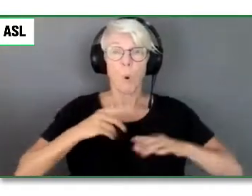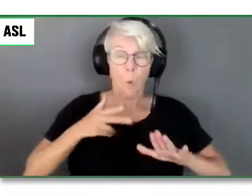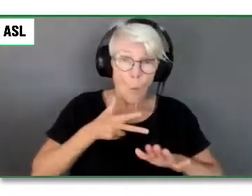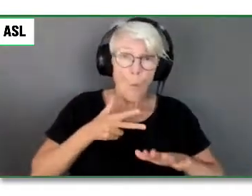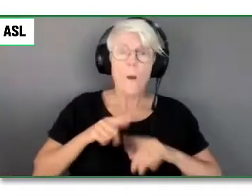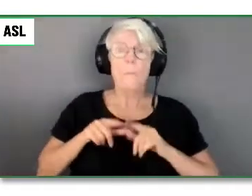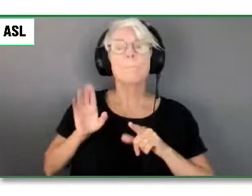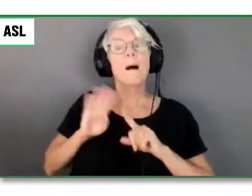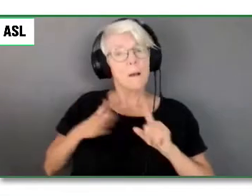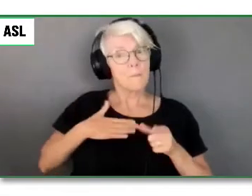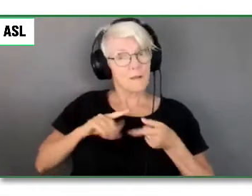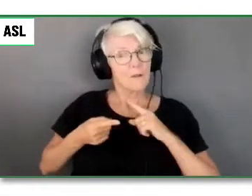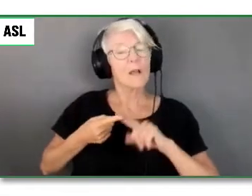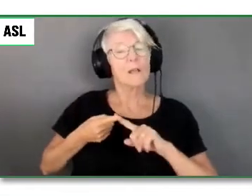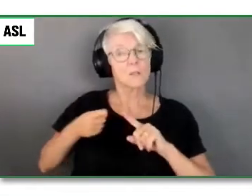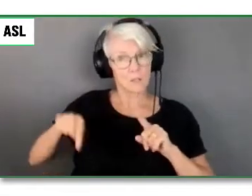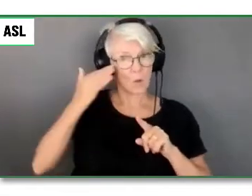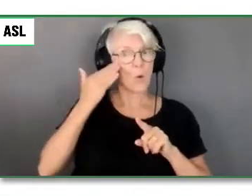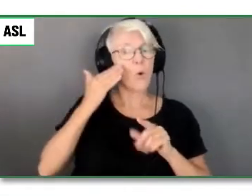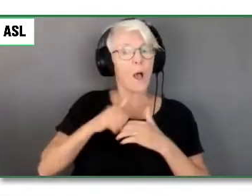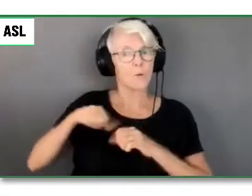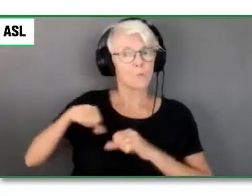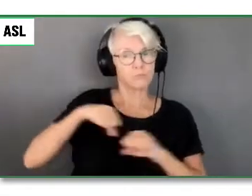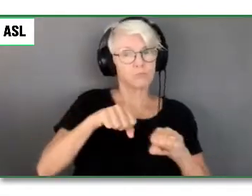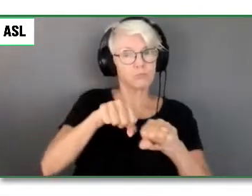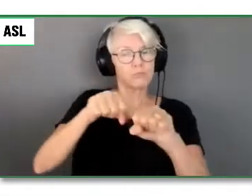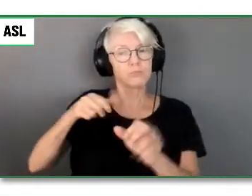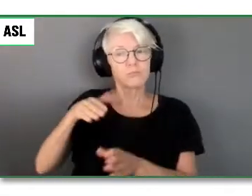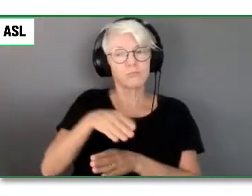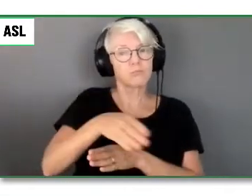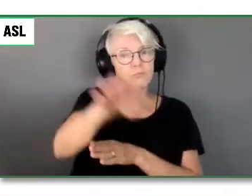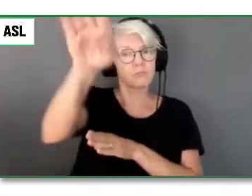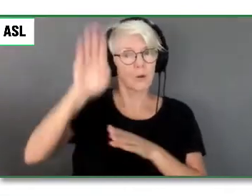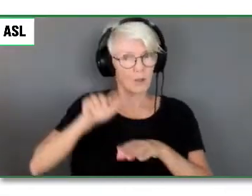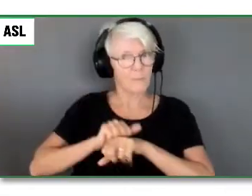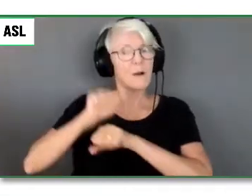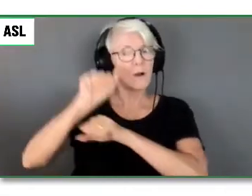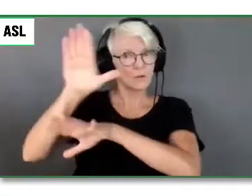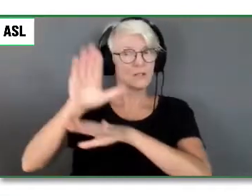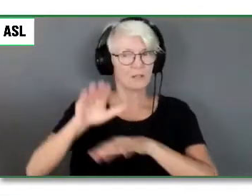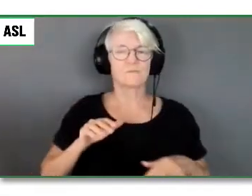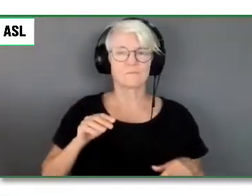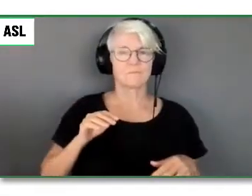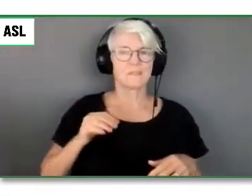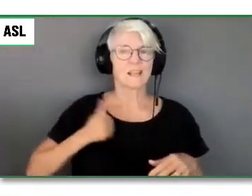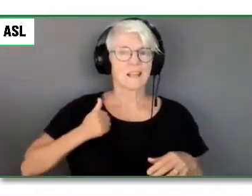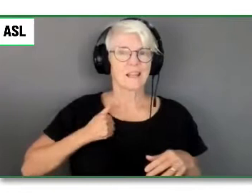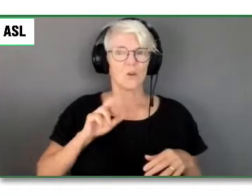wheelchair safely throughout the Canadian Rockies. The those who came